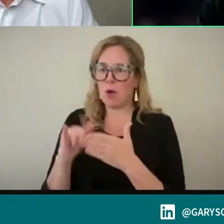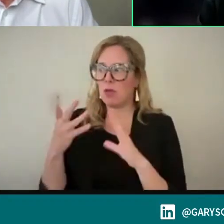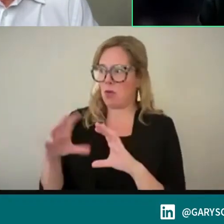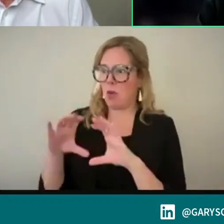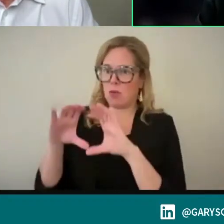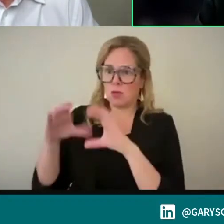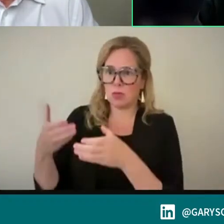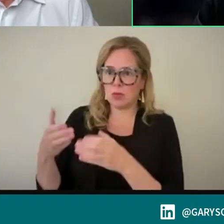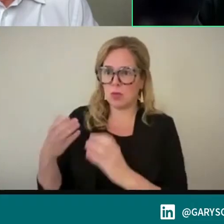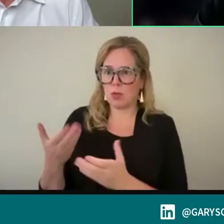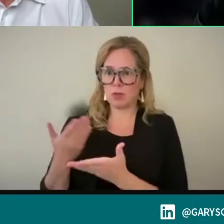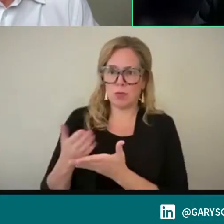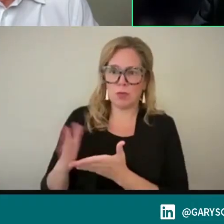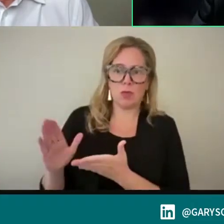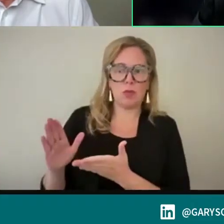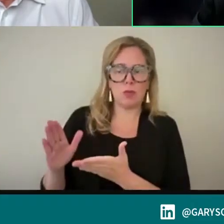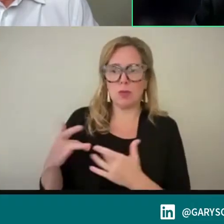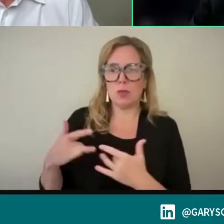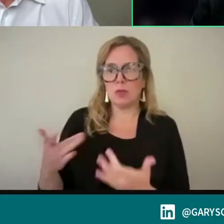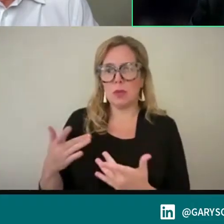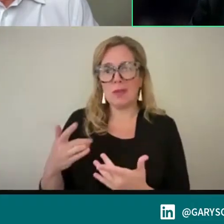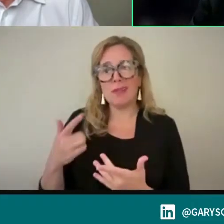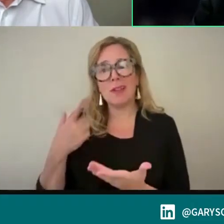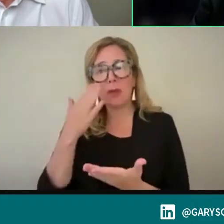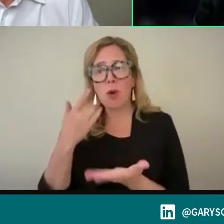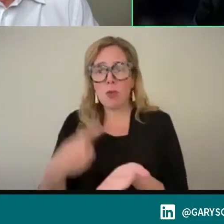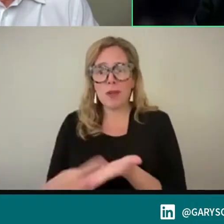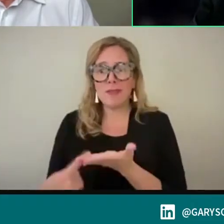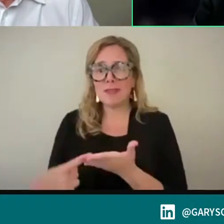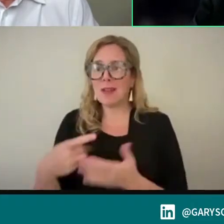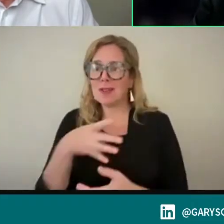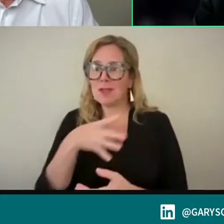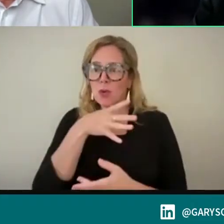when it comes to rural areas, as we've discussed, where specialization can be very,